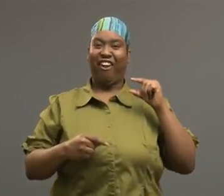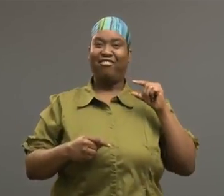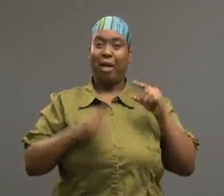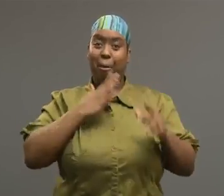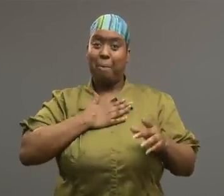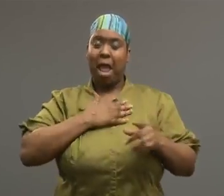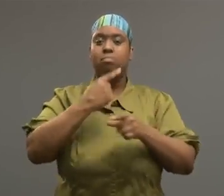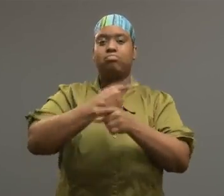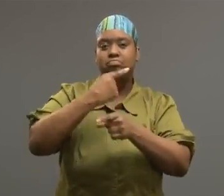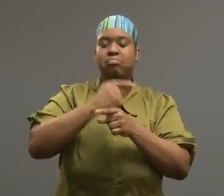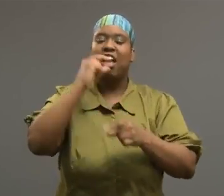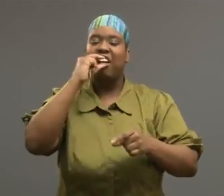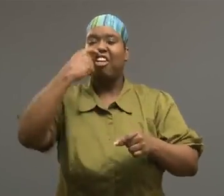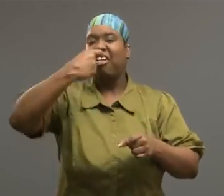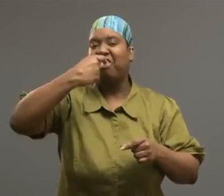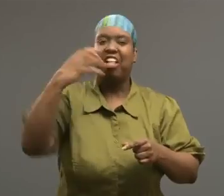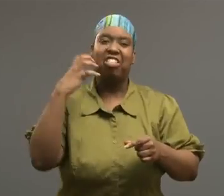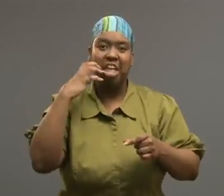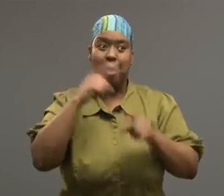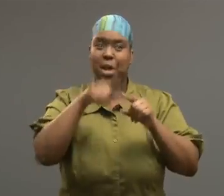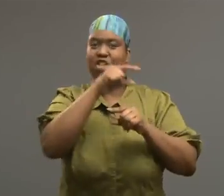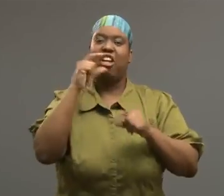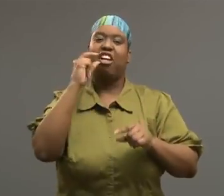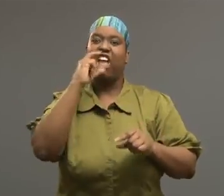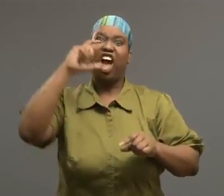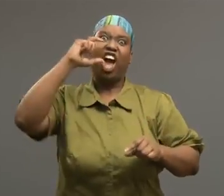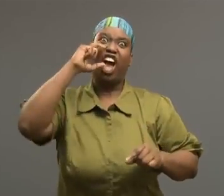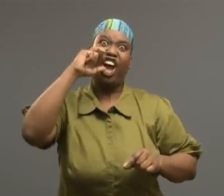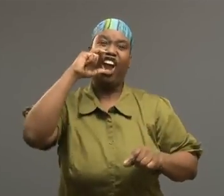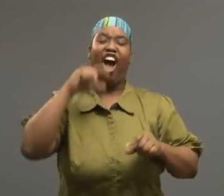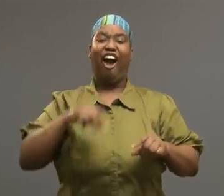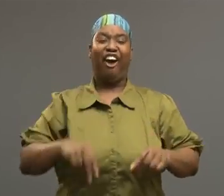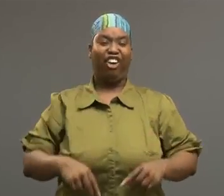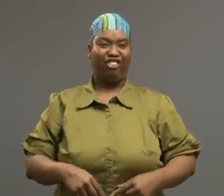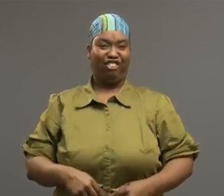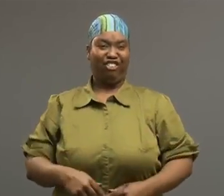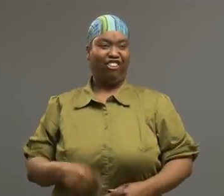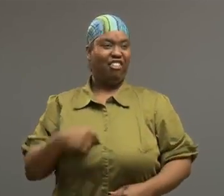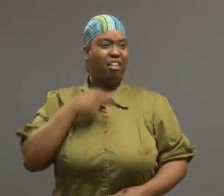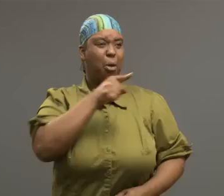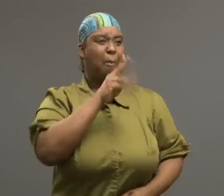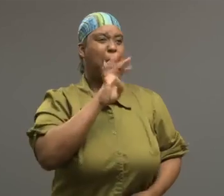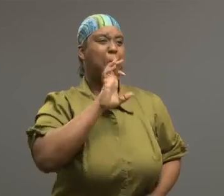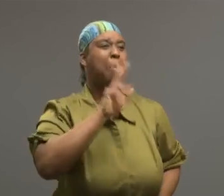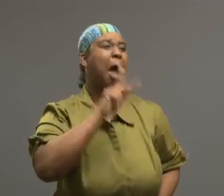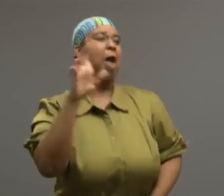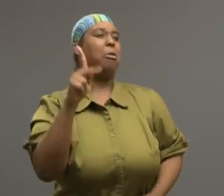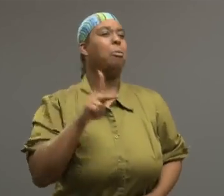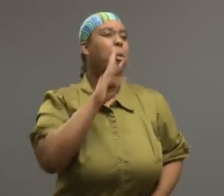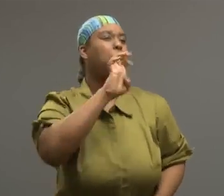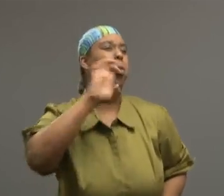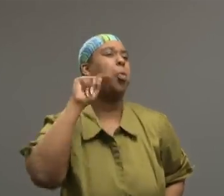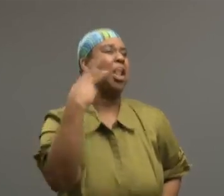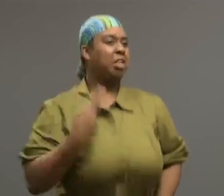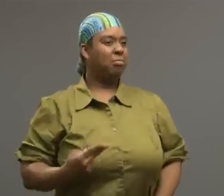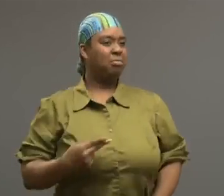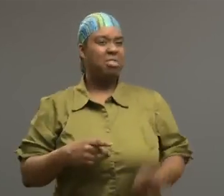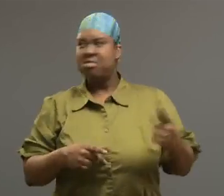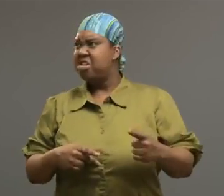Mine were big, but hers were huge! I kept saying, "You have buck, buck wheeth!!"